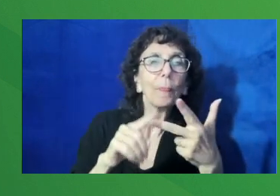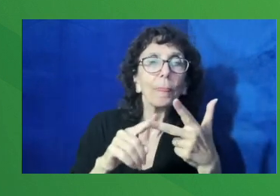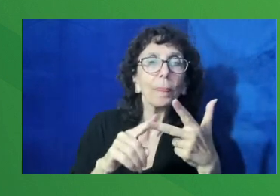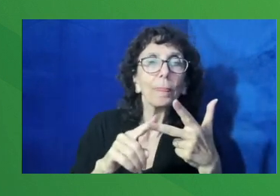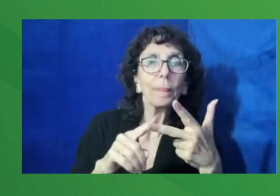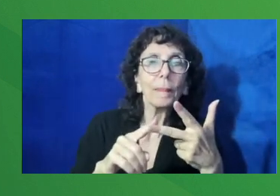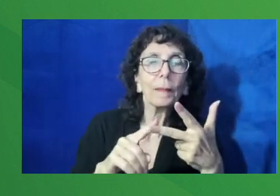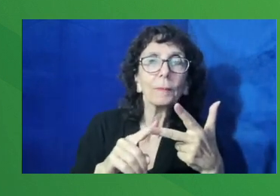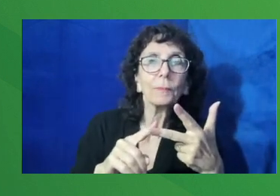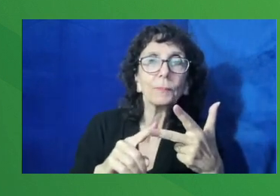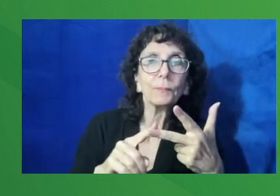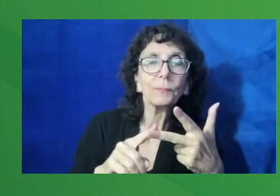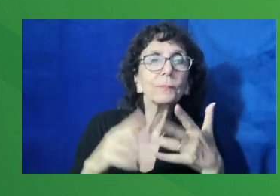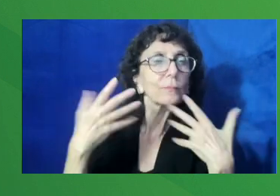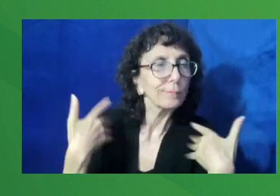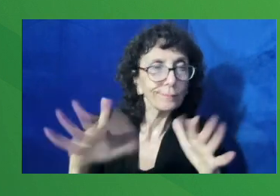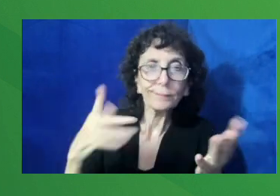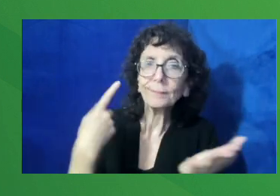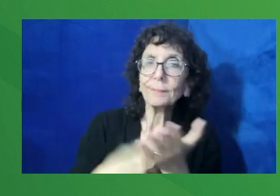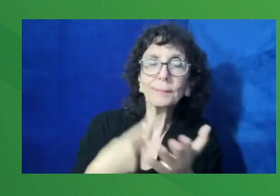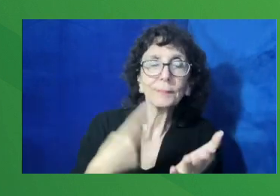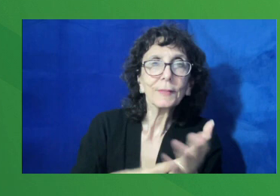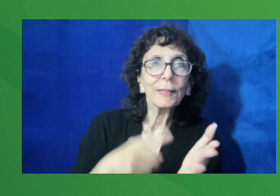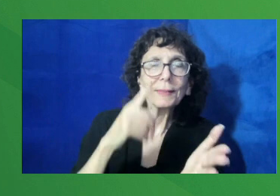We've talked about inquiry. I think it's important that we understand